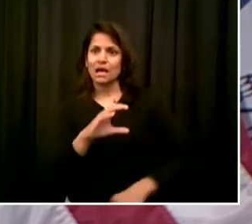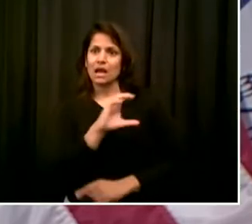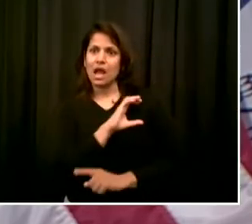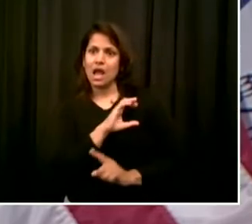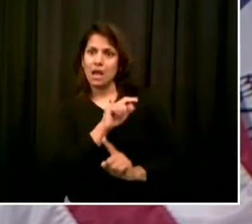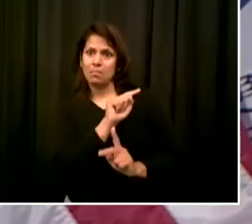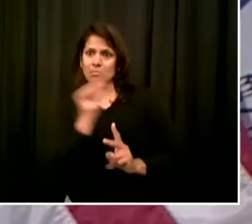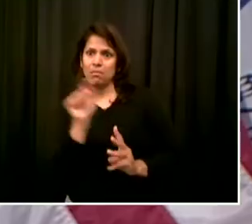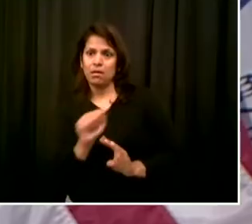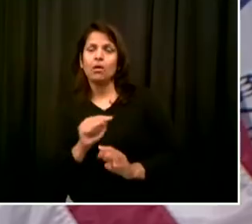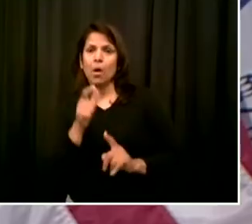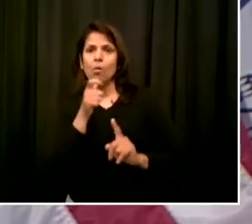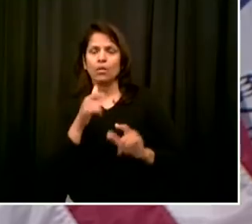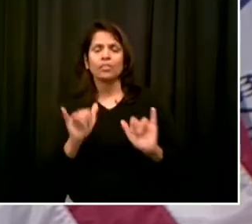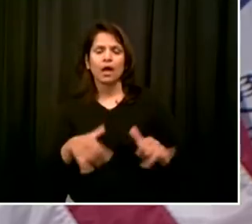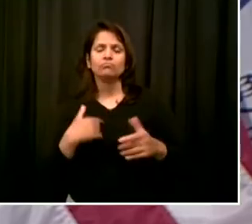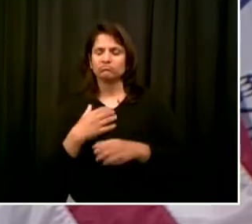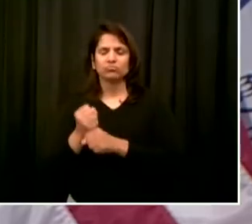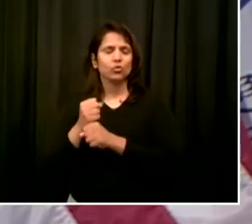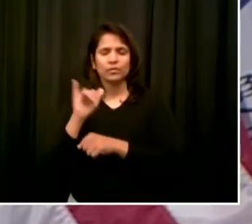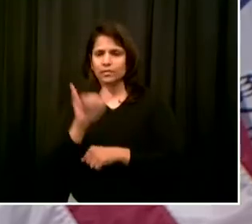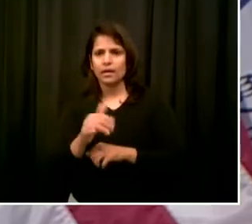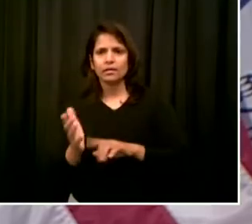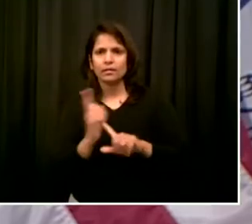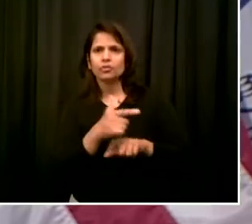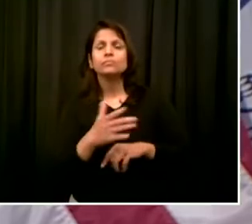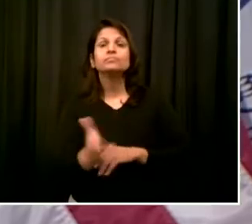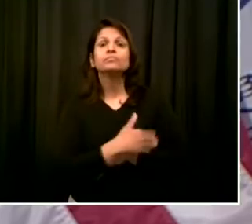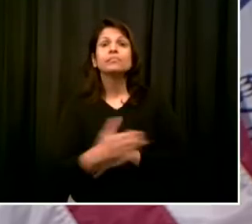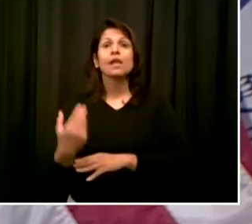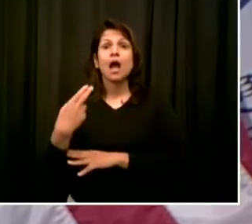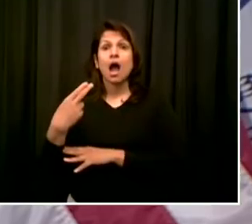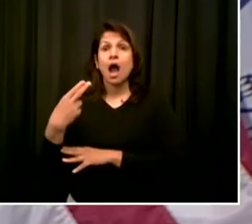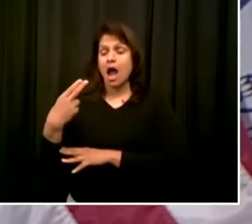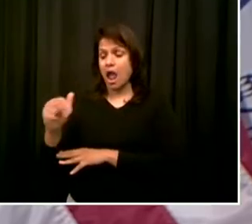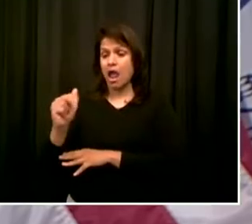HOW ARE YOU DOING, MR.